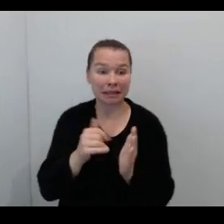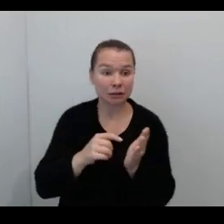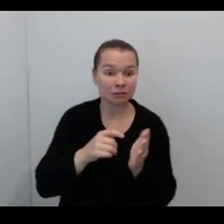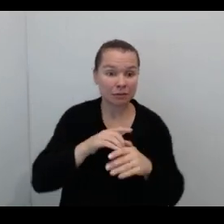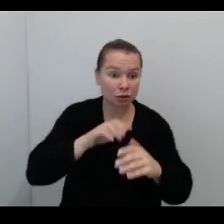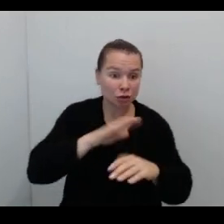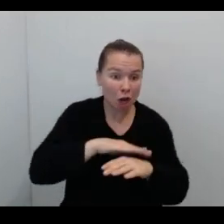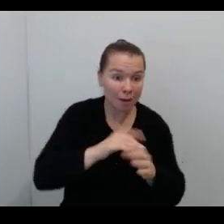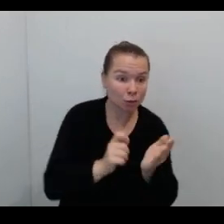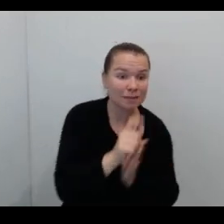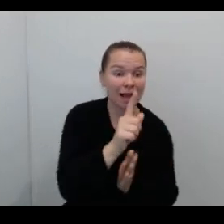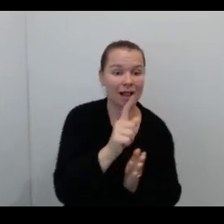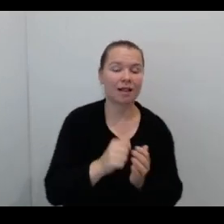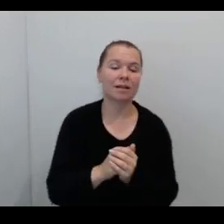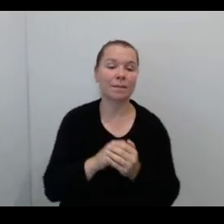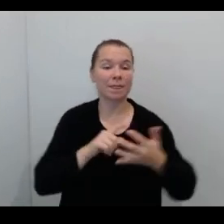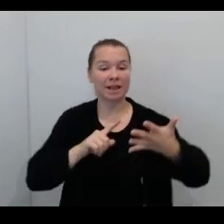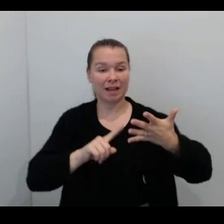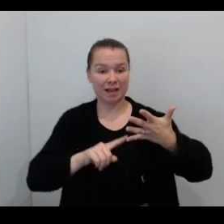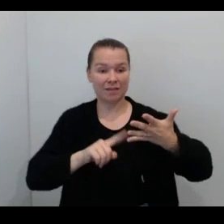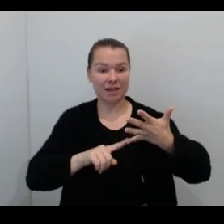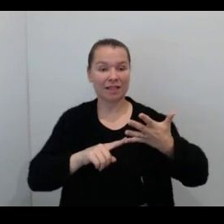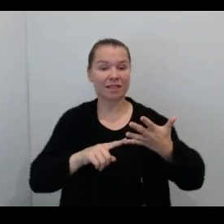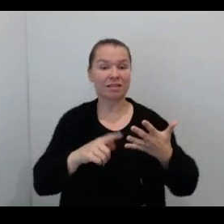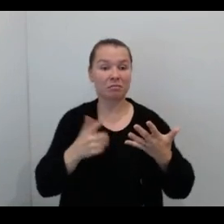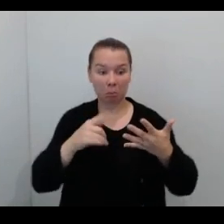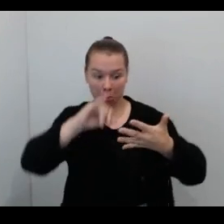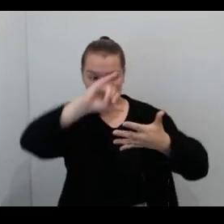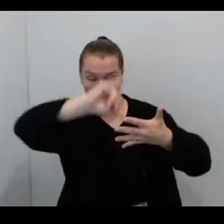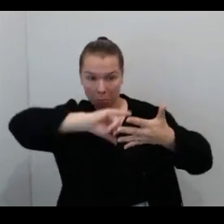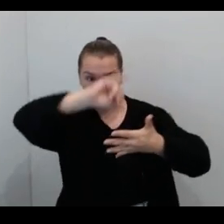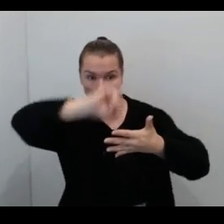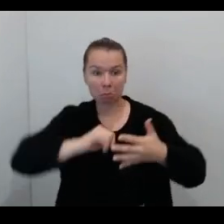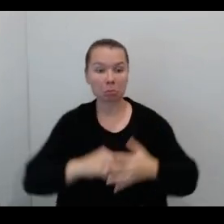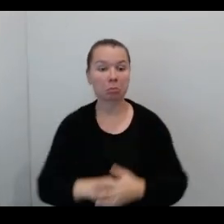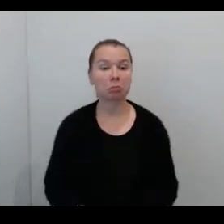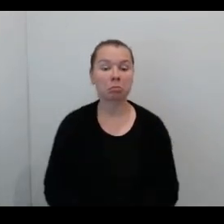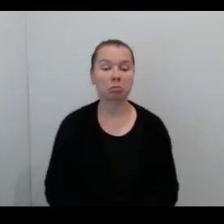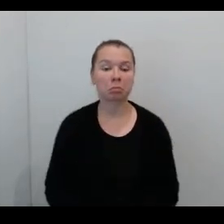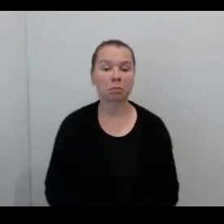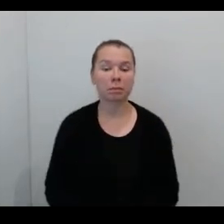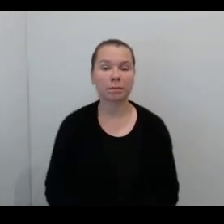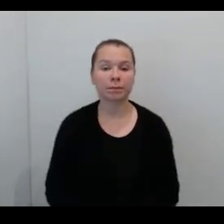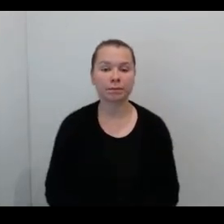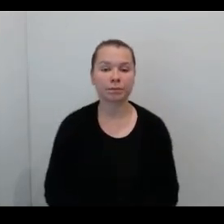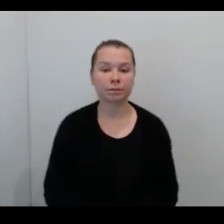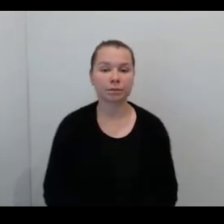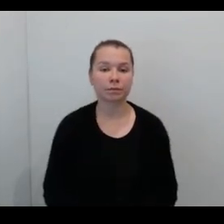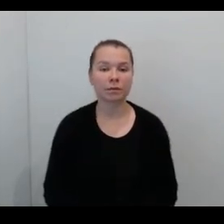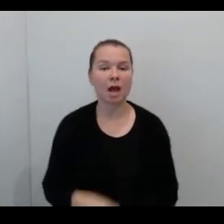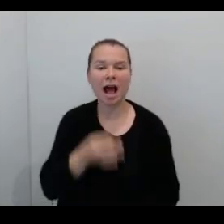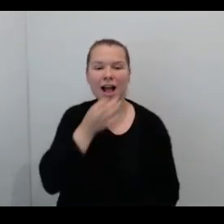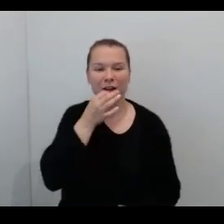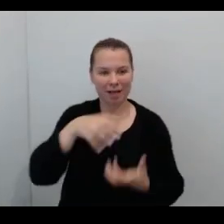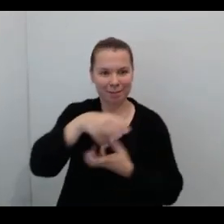Just interested to know what you guys think here. We have some mixed results.